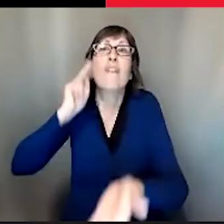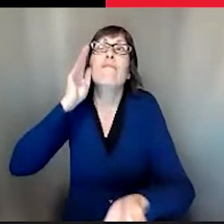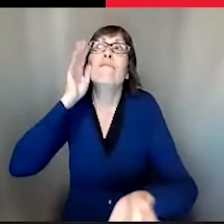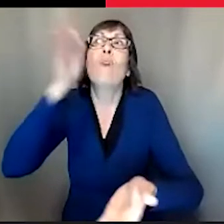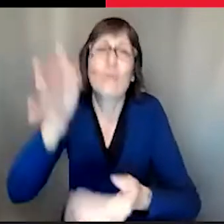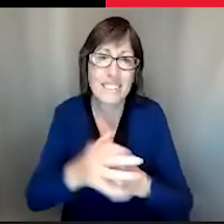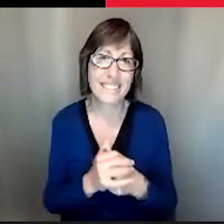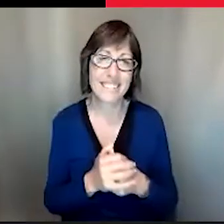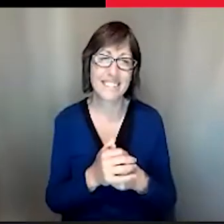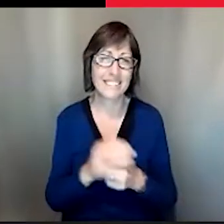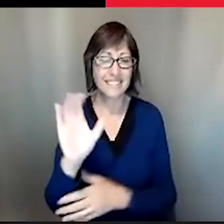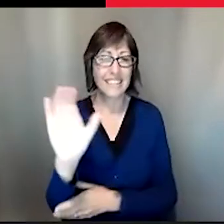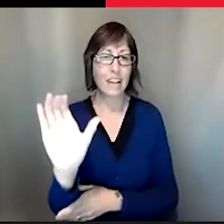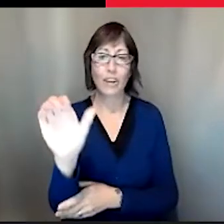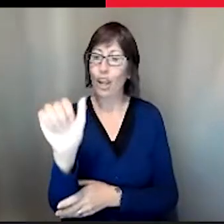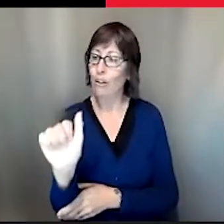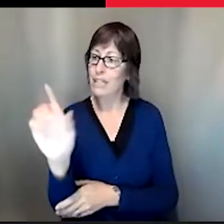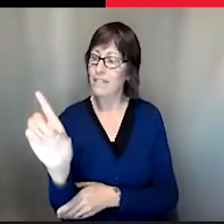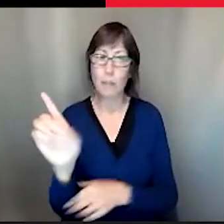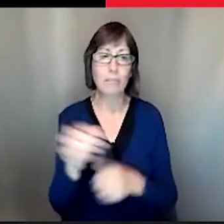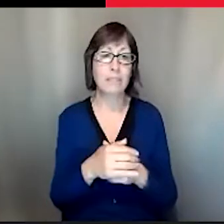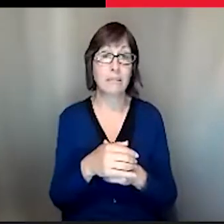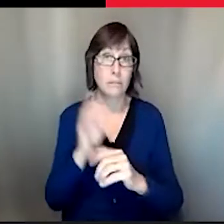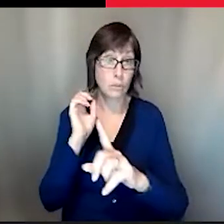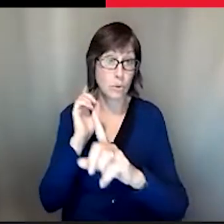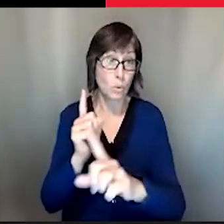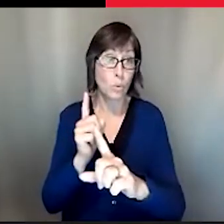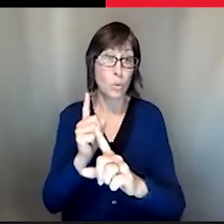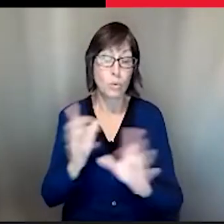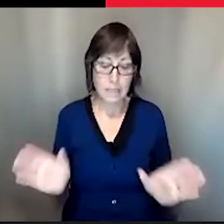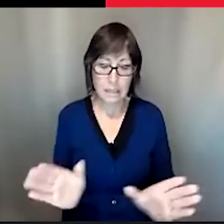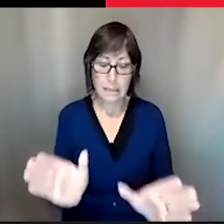Calgary Arts Development’s main purpose is to steward public dollars for public good